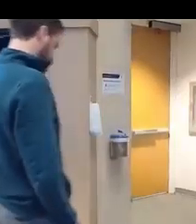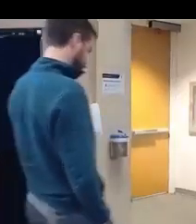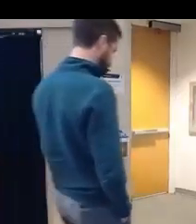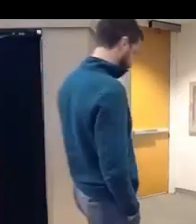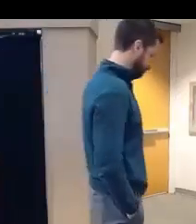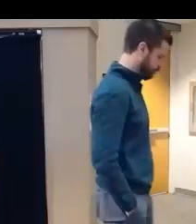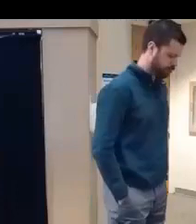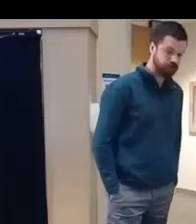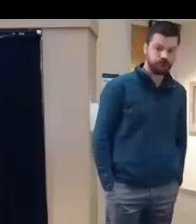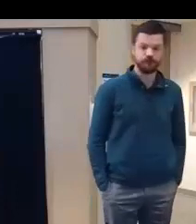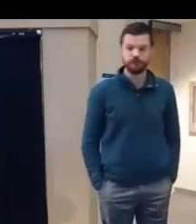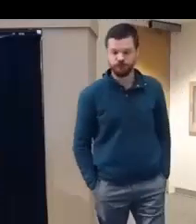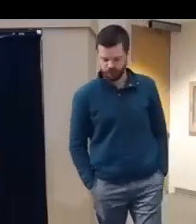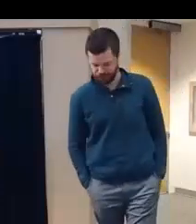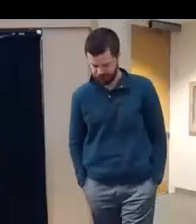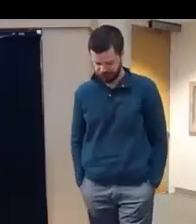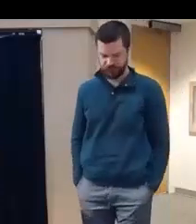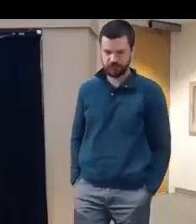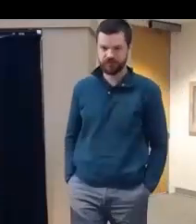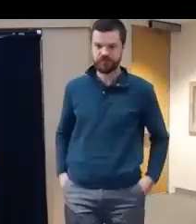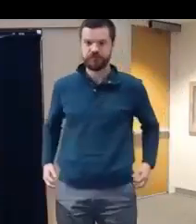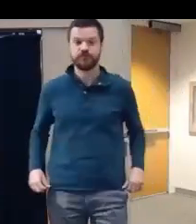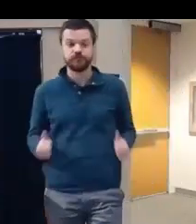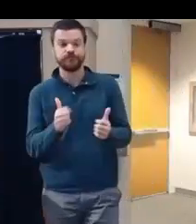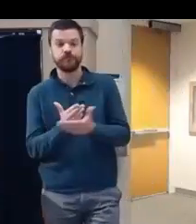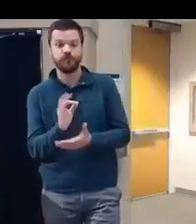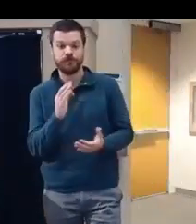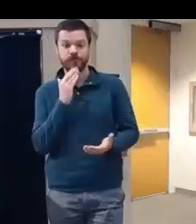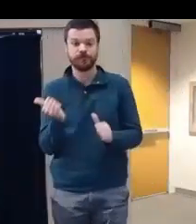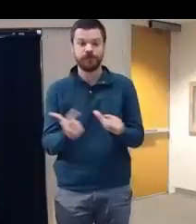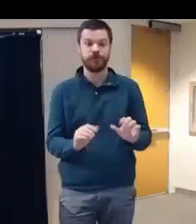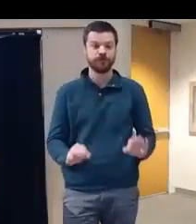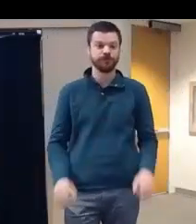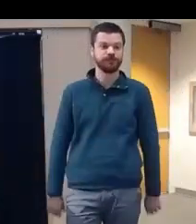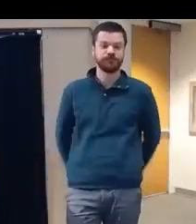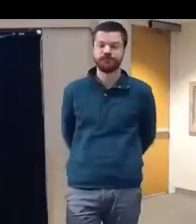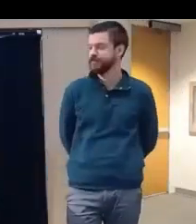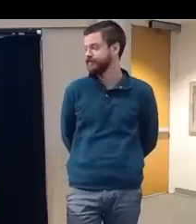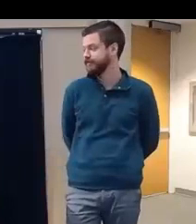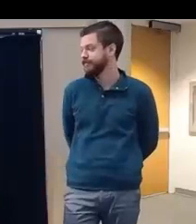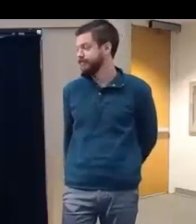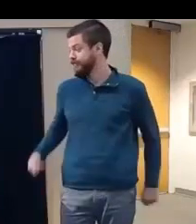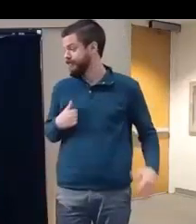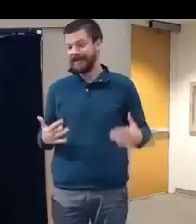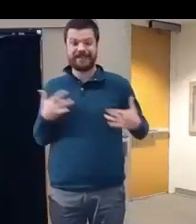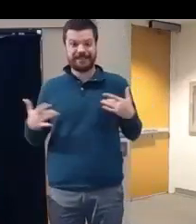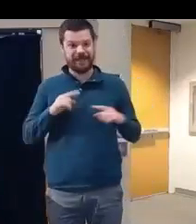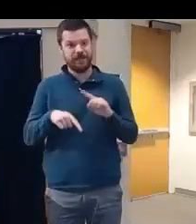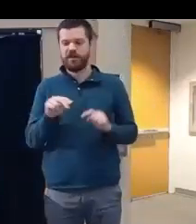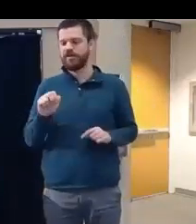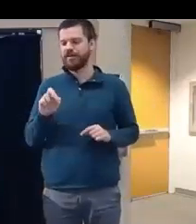all right thank you all um I'm excited about this narrative evaluation project